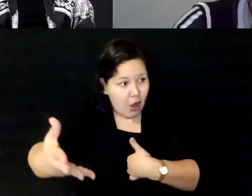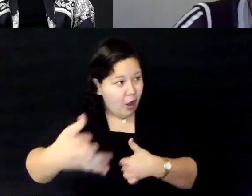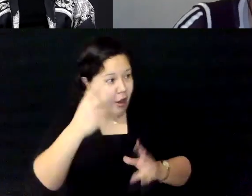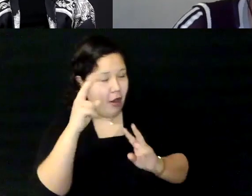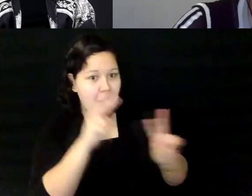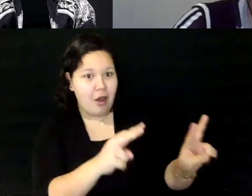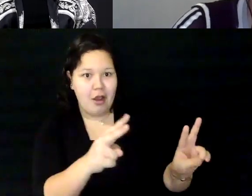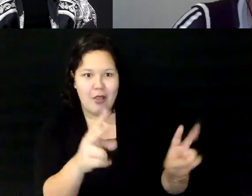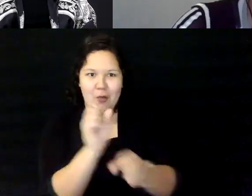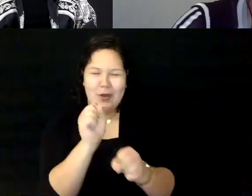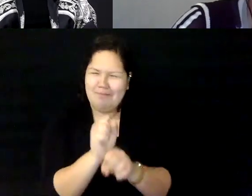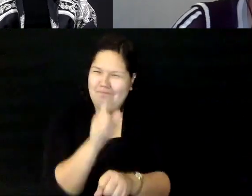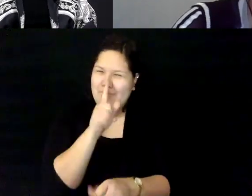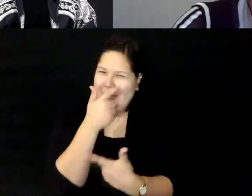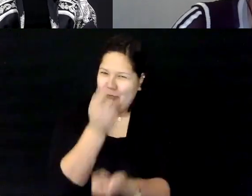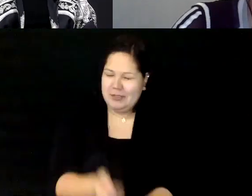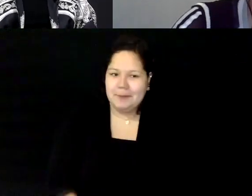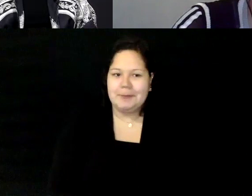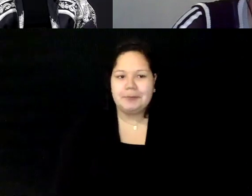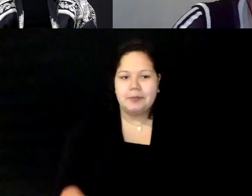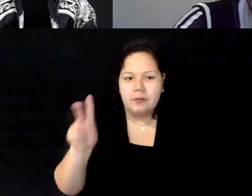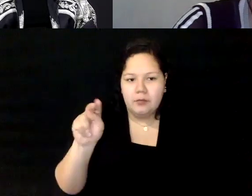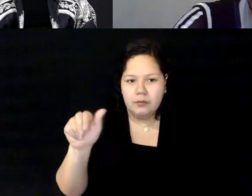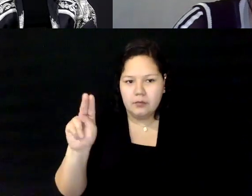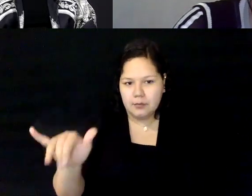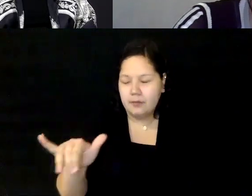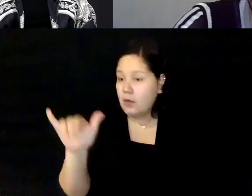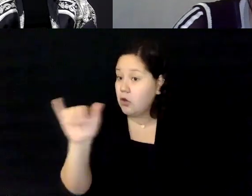And, like, I think, for us, like future-wise too, like, not just for UNION, but